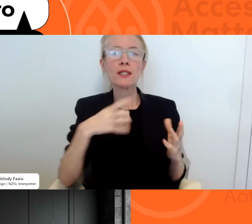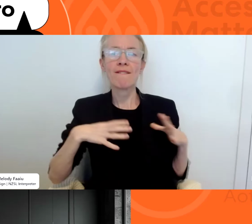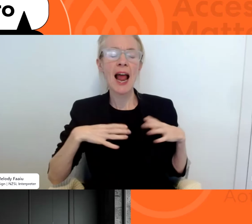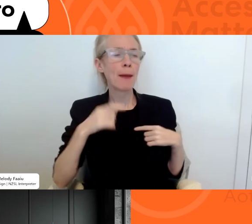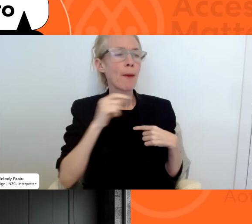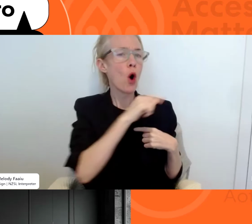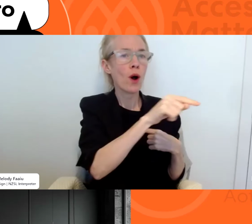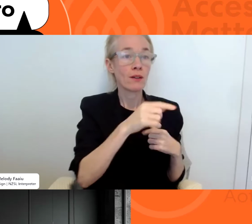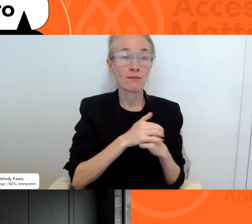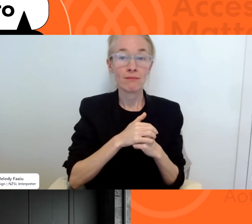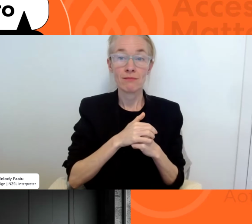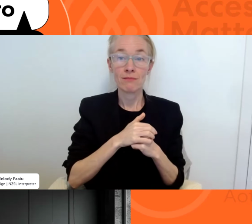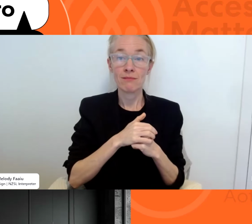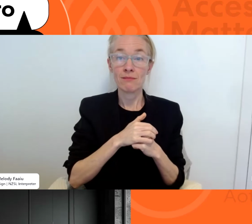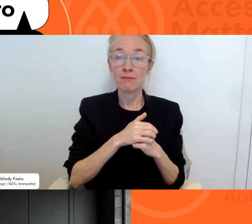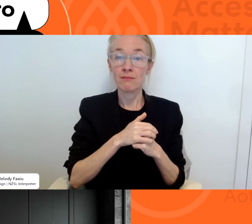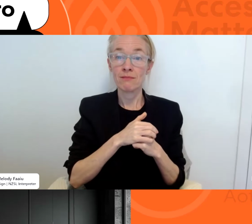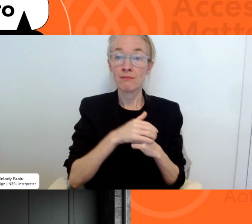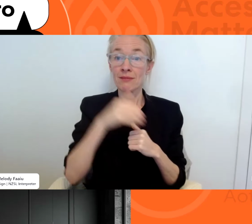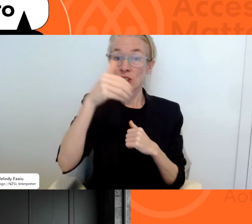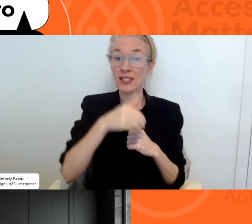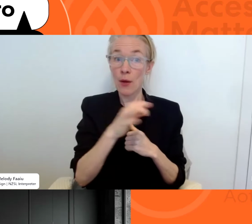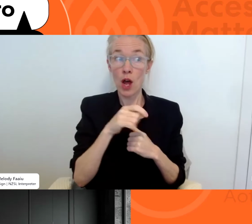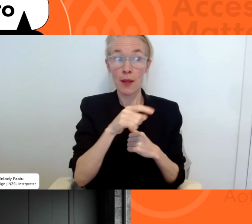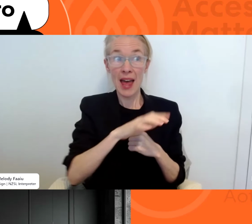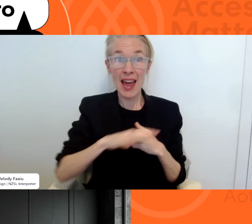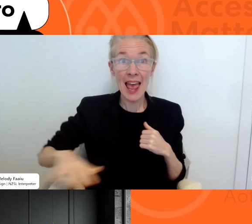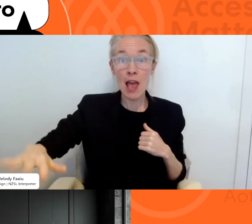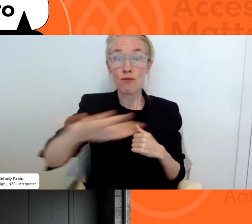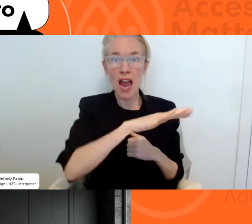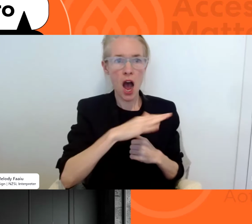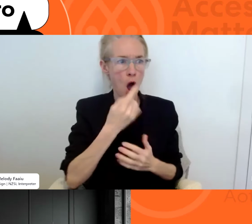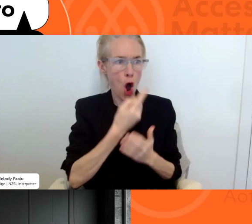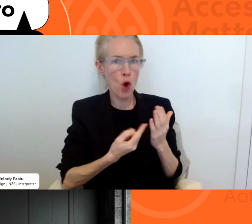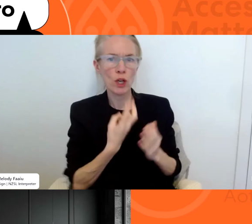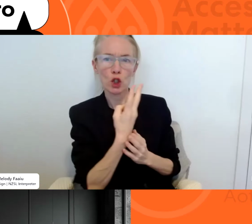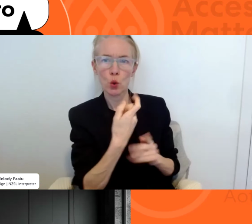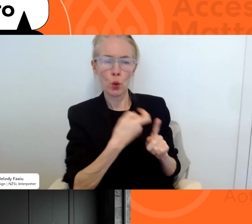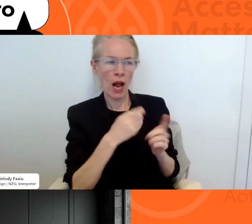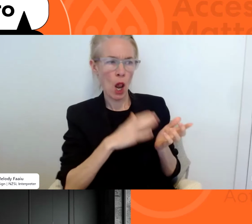kilometres of that district, and that was the area in which the